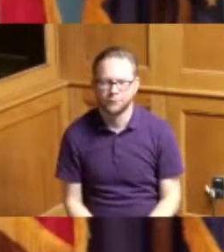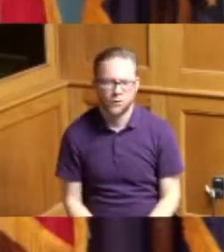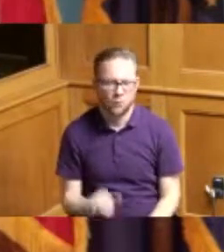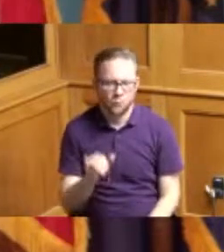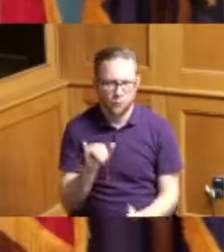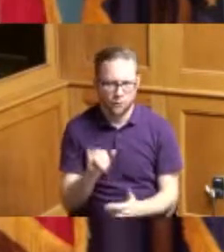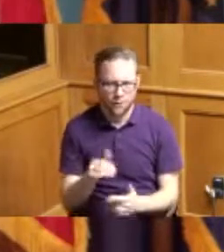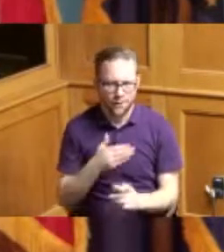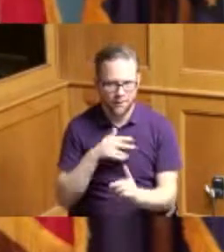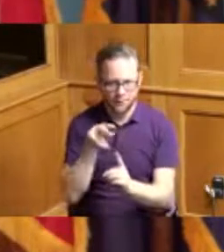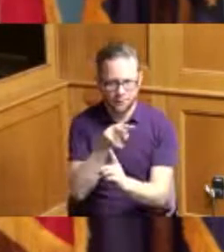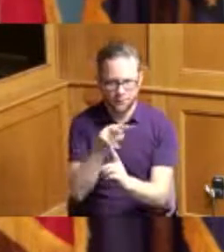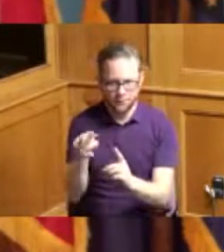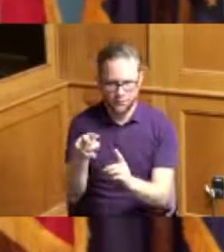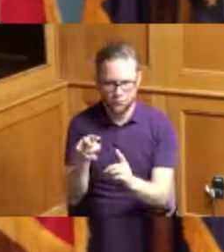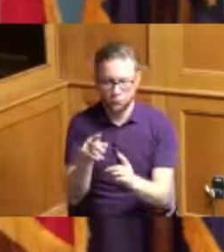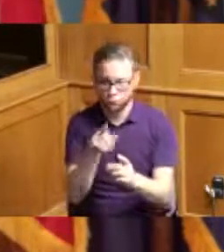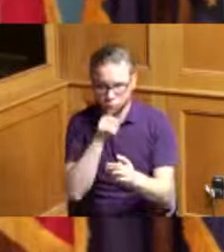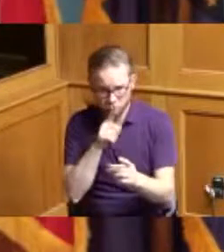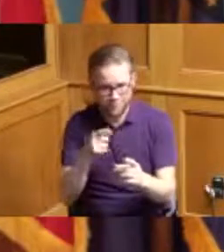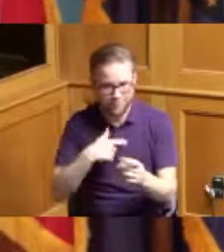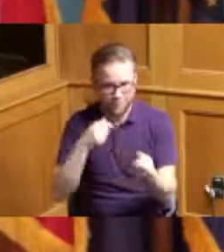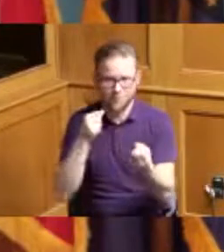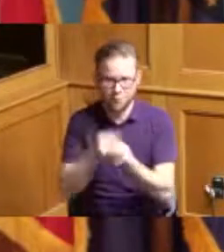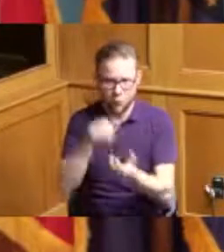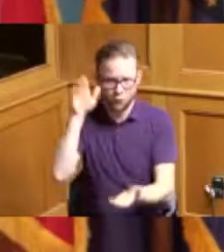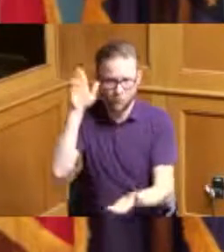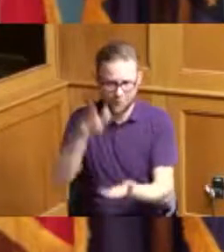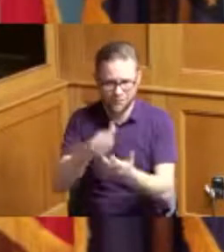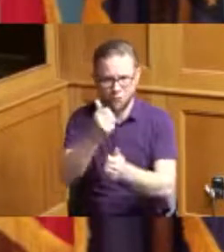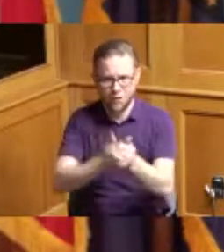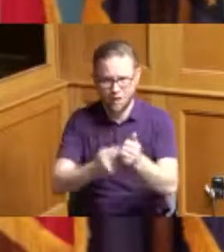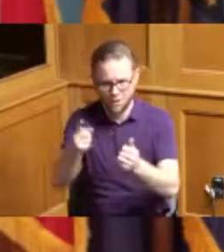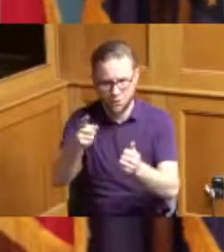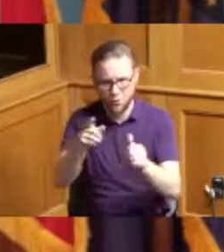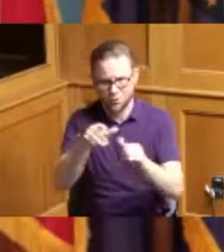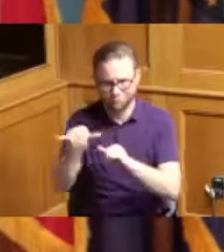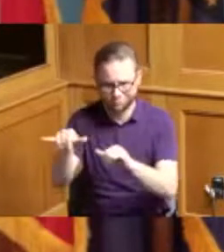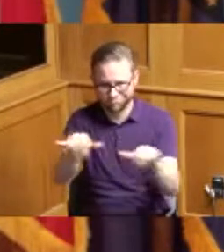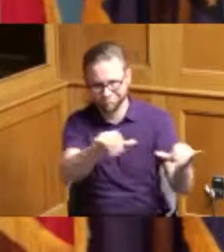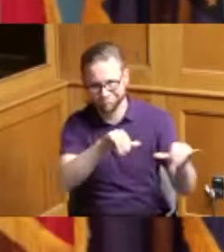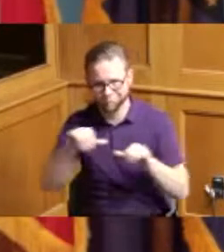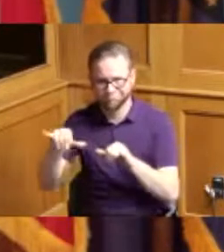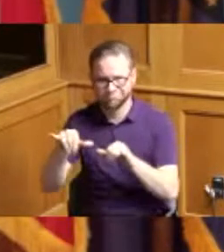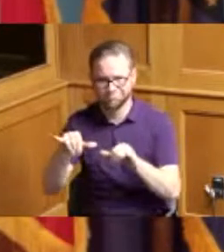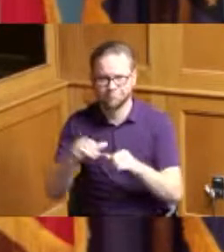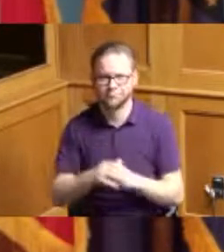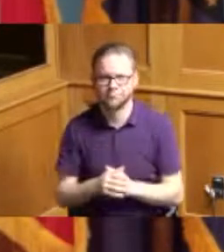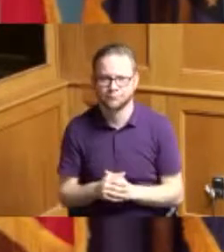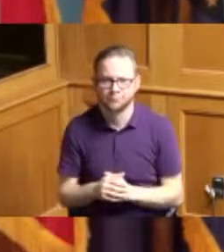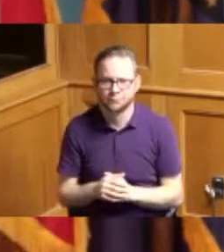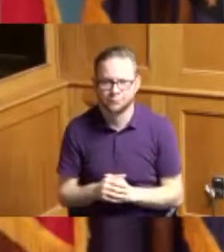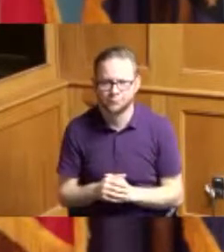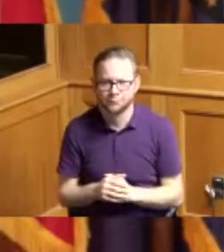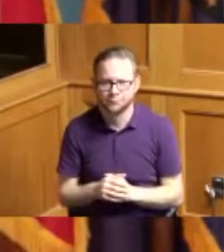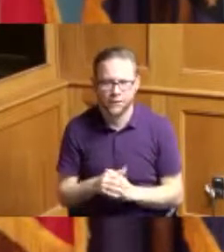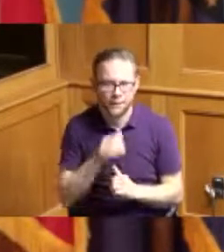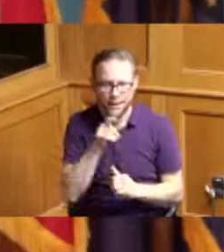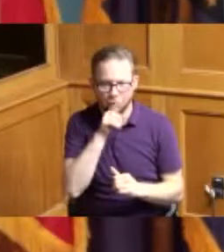obviously I'm on reduction for everybody not necessarily shifting from one group to another